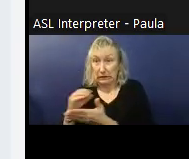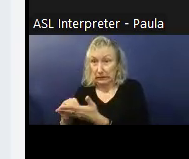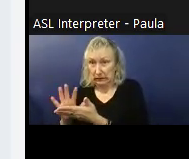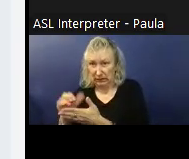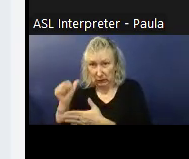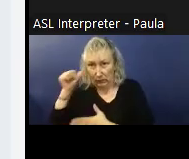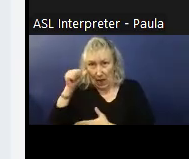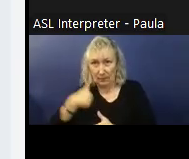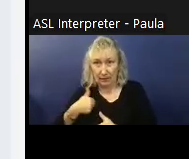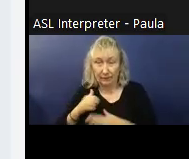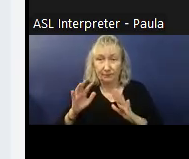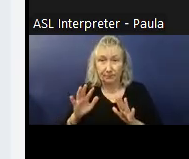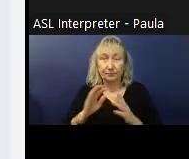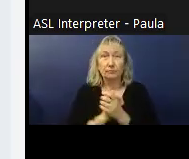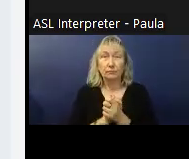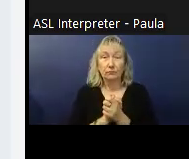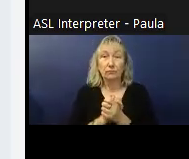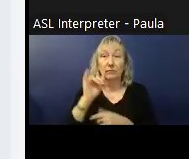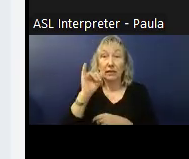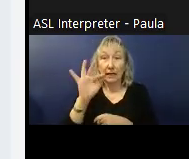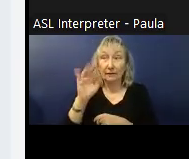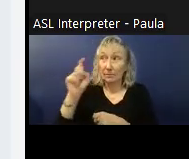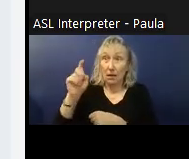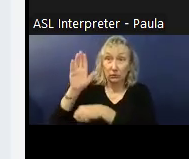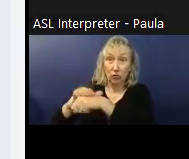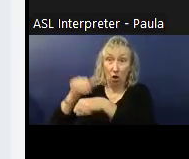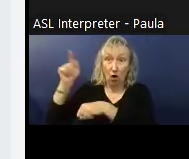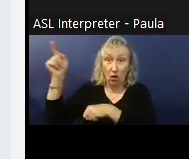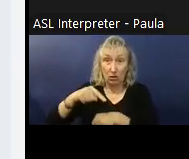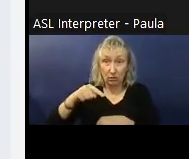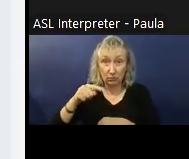And if we're having to get adult protection services involved,